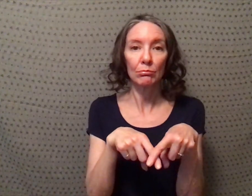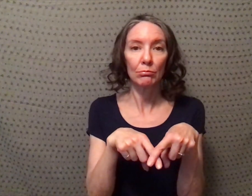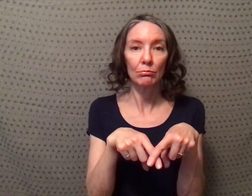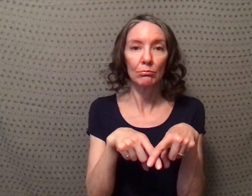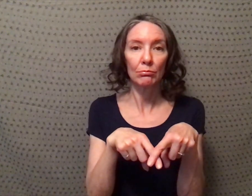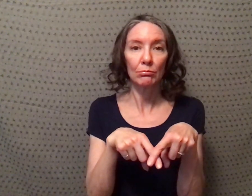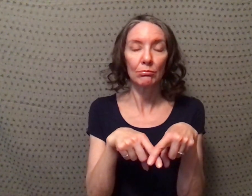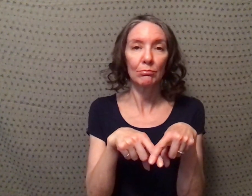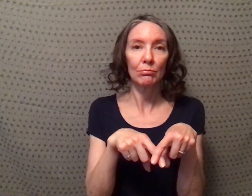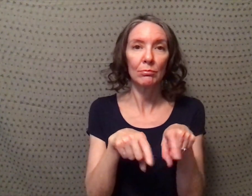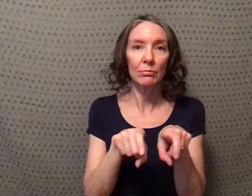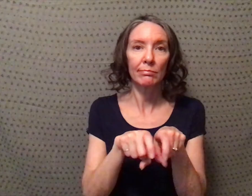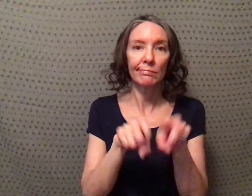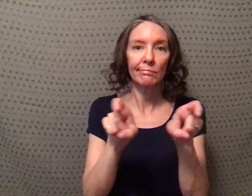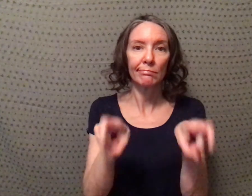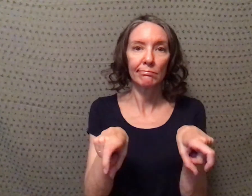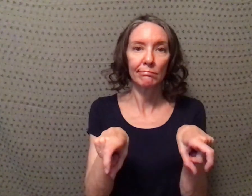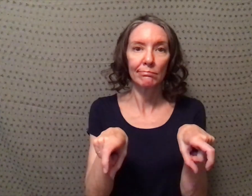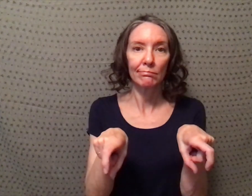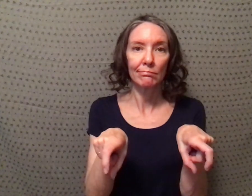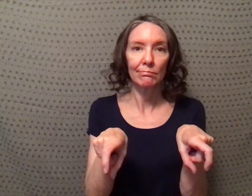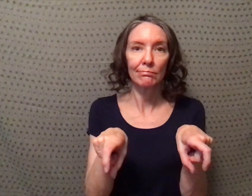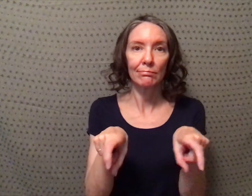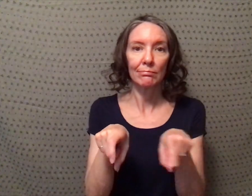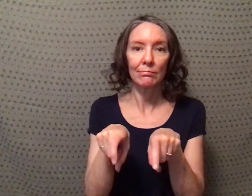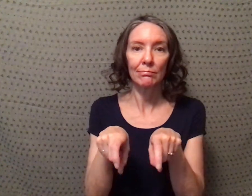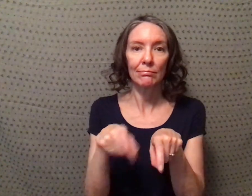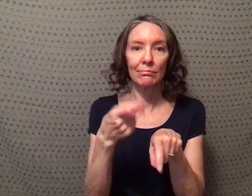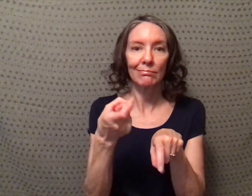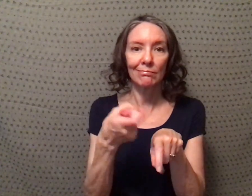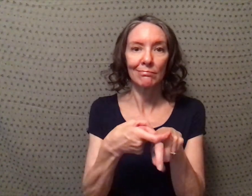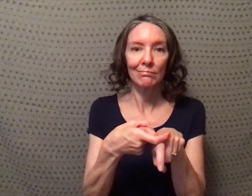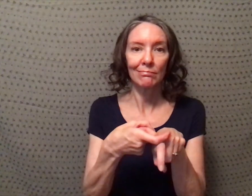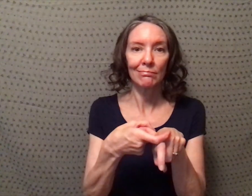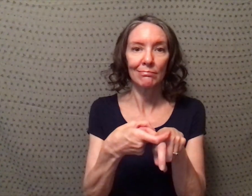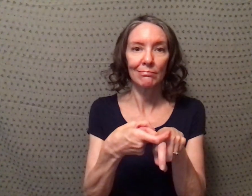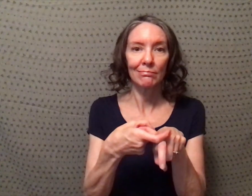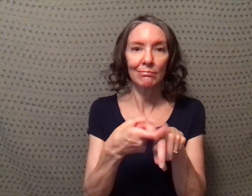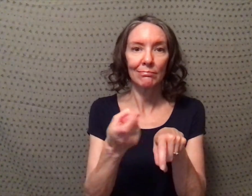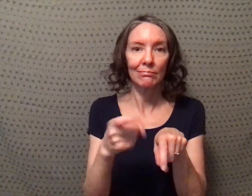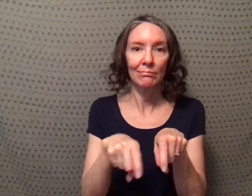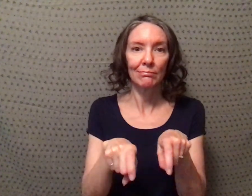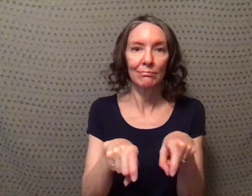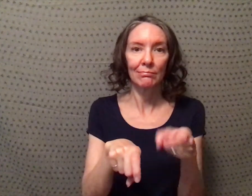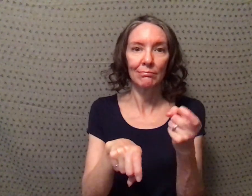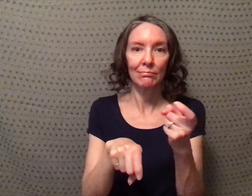crossed, crossed at the knees, knees splayed apart, or one leg bent and